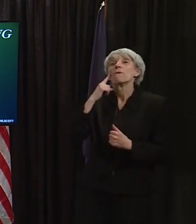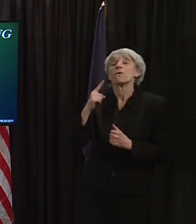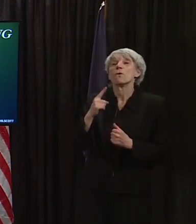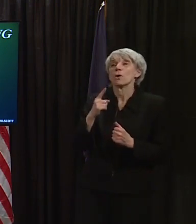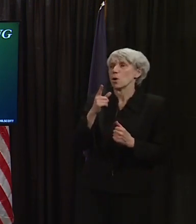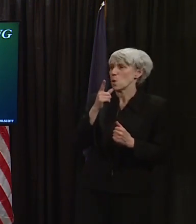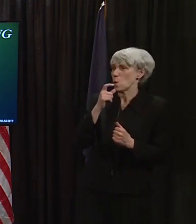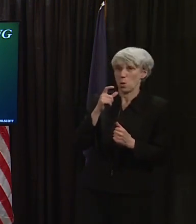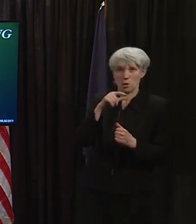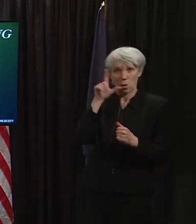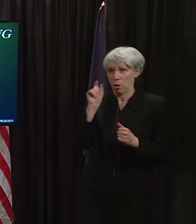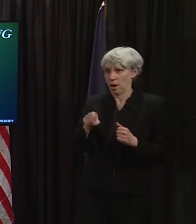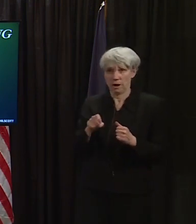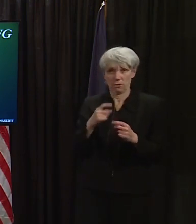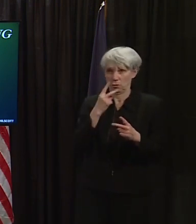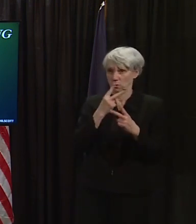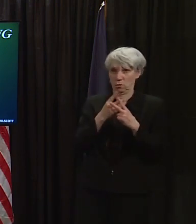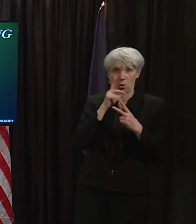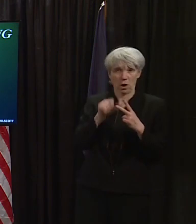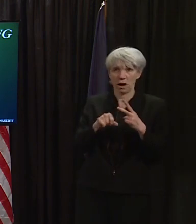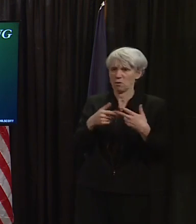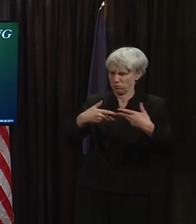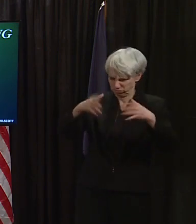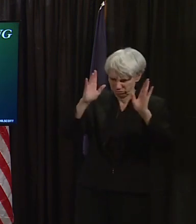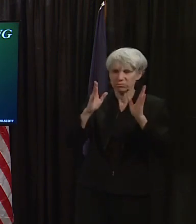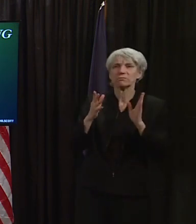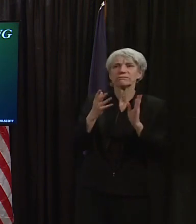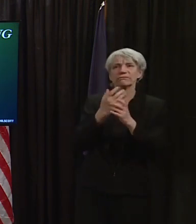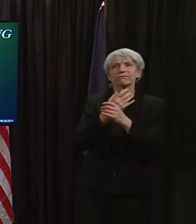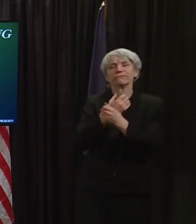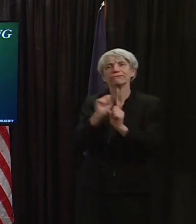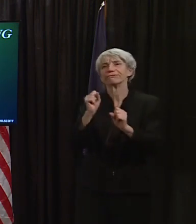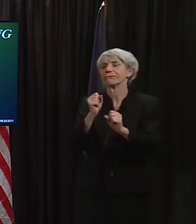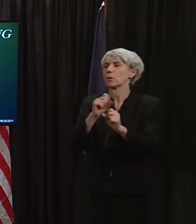to quarantine if you've had your booster shot are fully vaccinated but